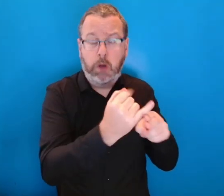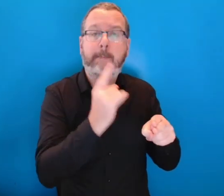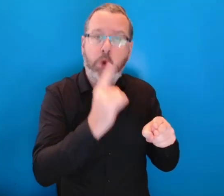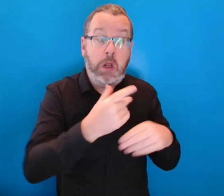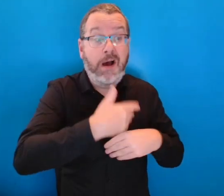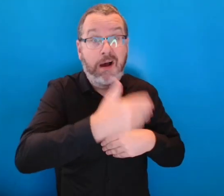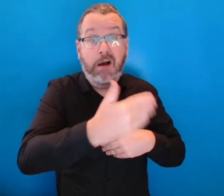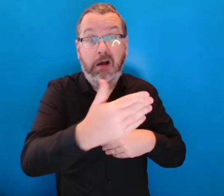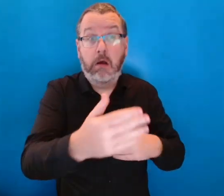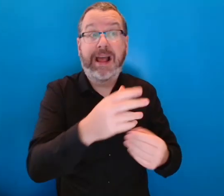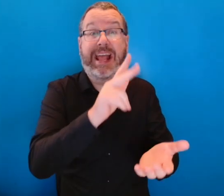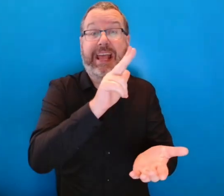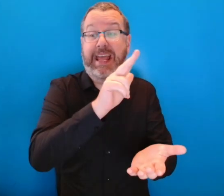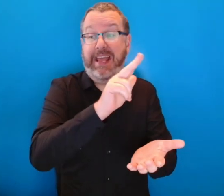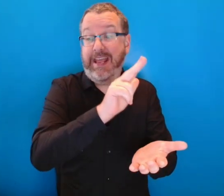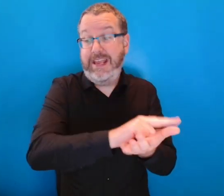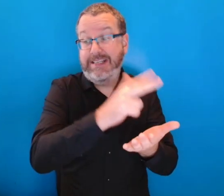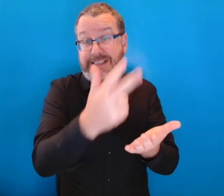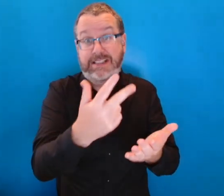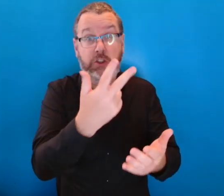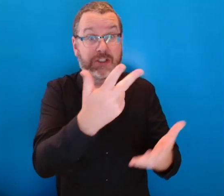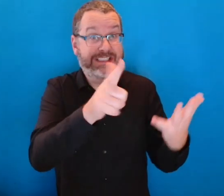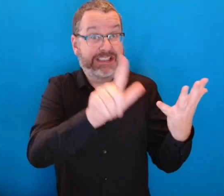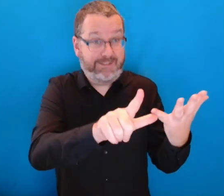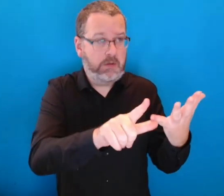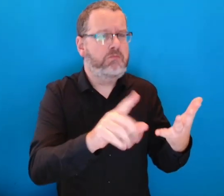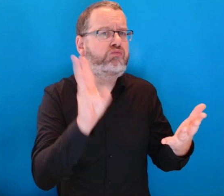it was advertising its willingness to take on some deaf pupils